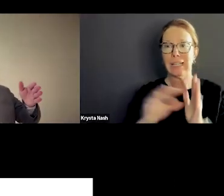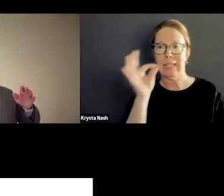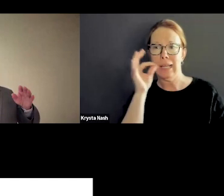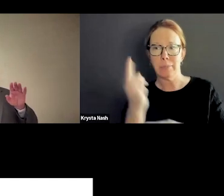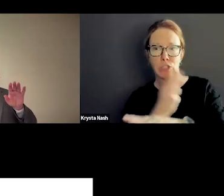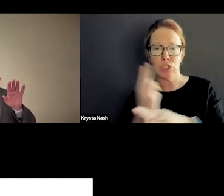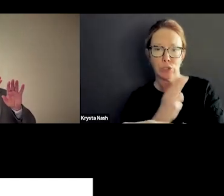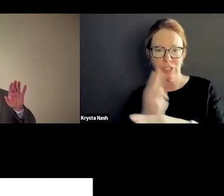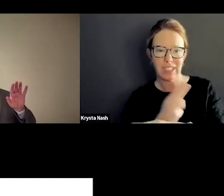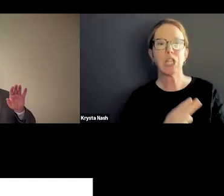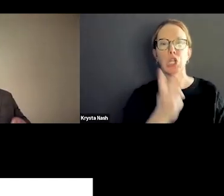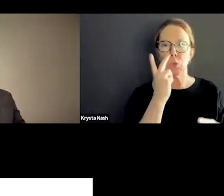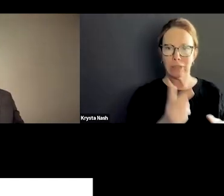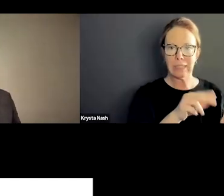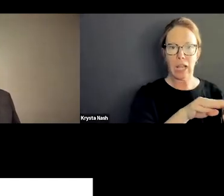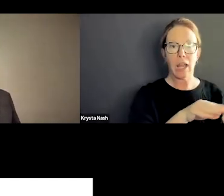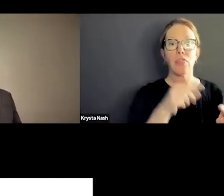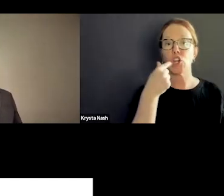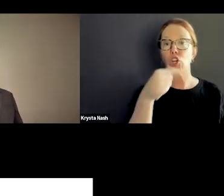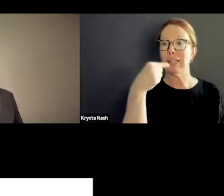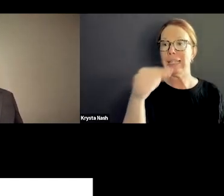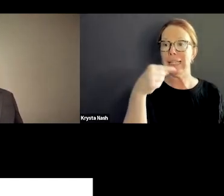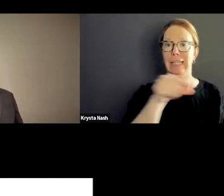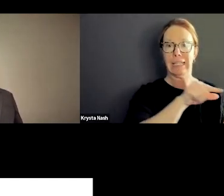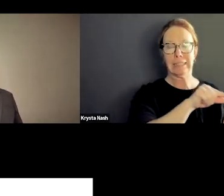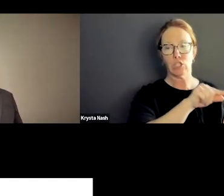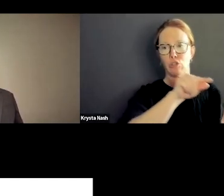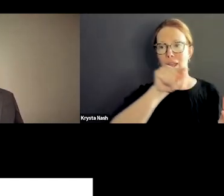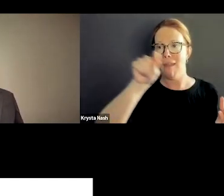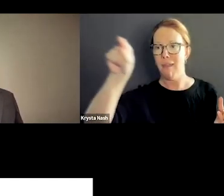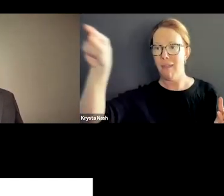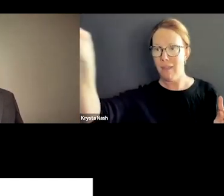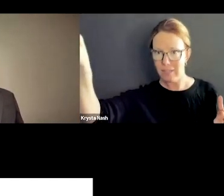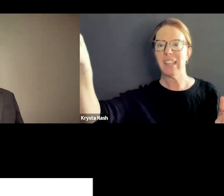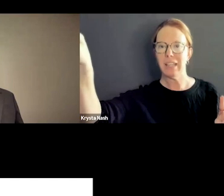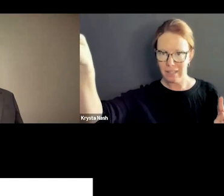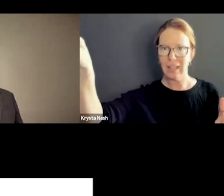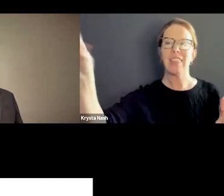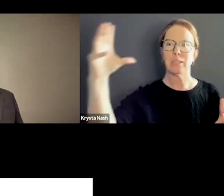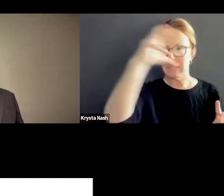And you will see that the trend, the green line is the overall trend line that's been estimated from all of these individuals.